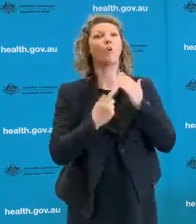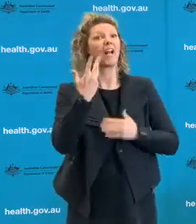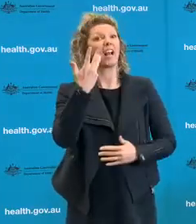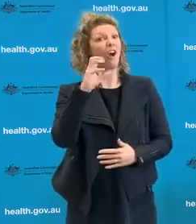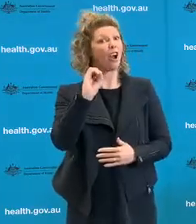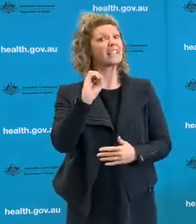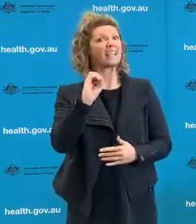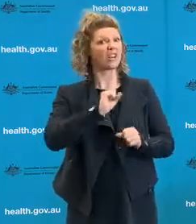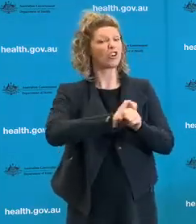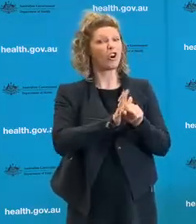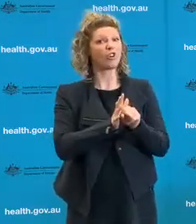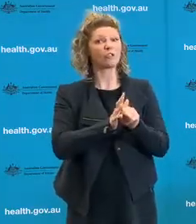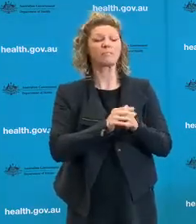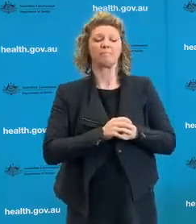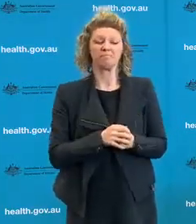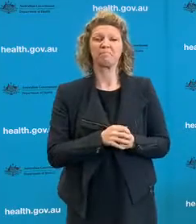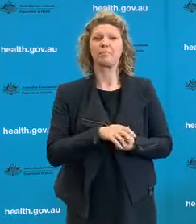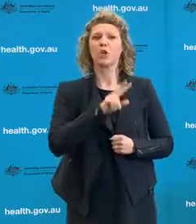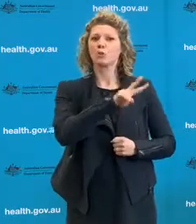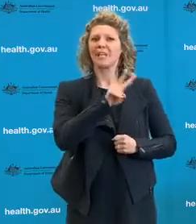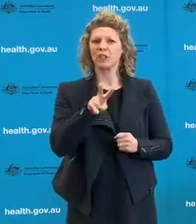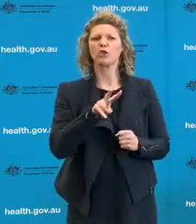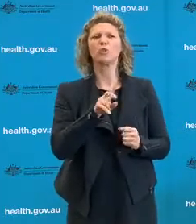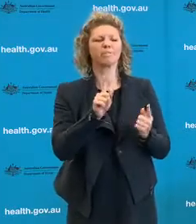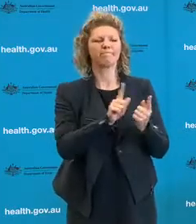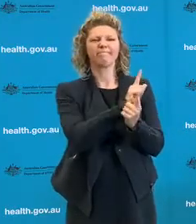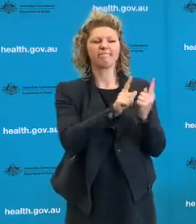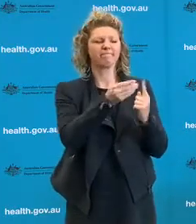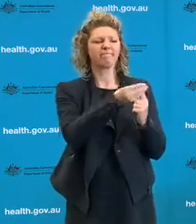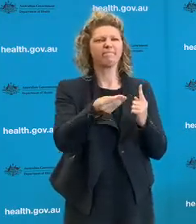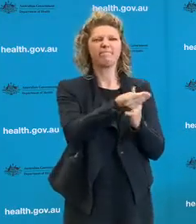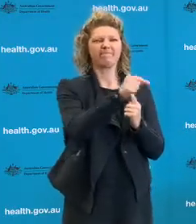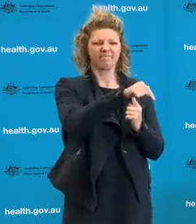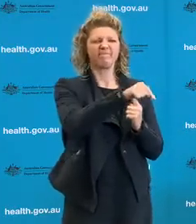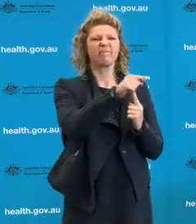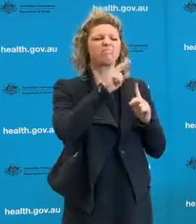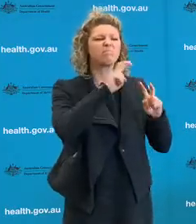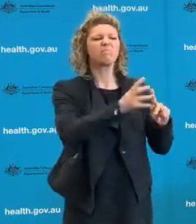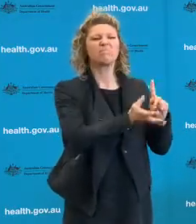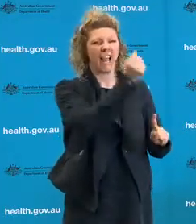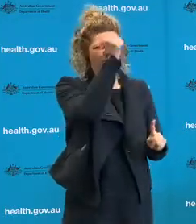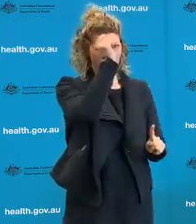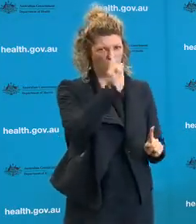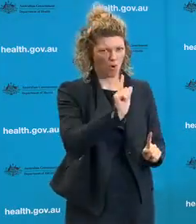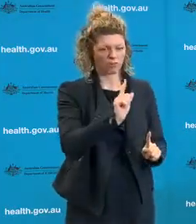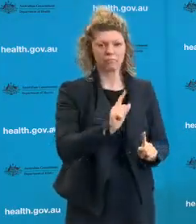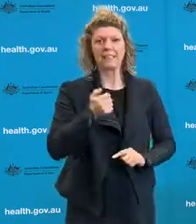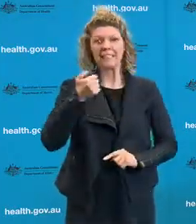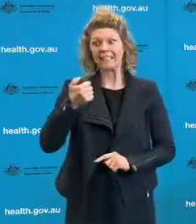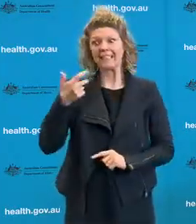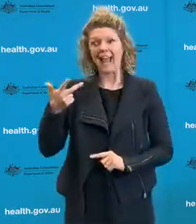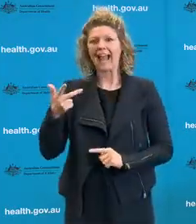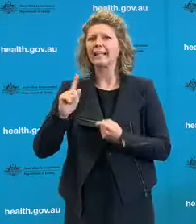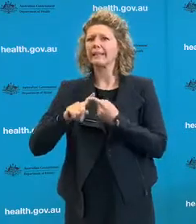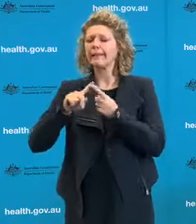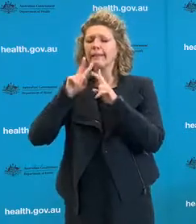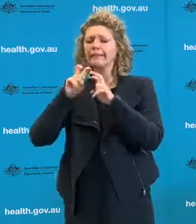COVID-19. 22 were locally acquired and contacts of confirmed cases and 68 remain under investigation.